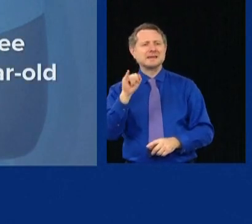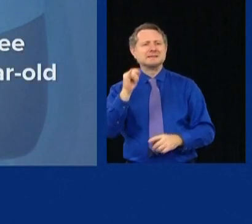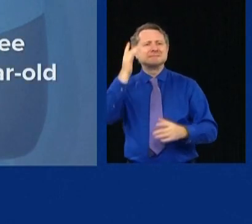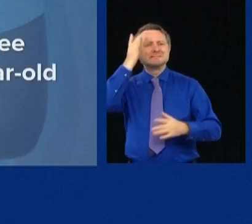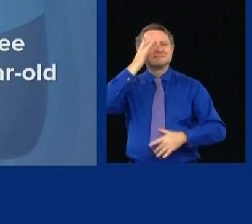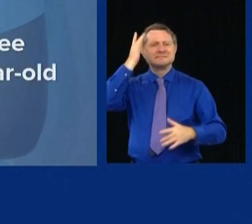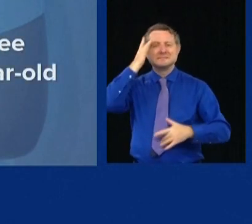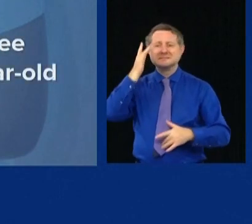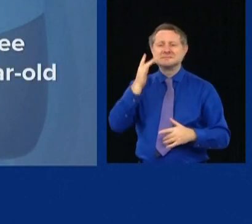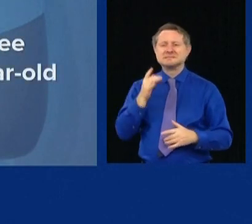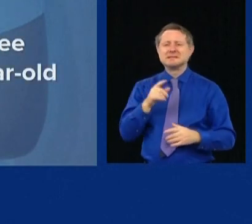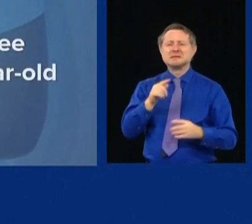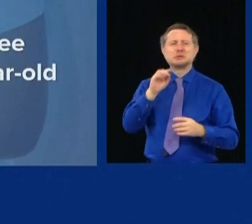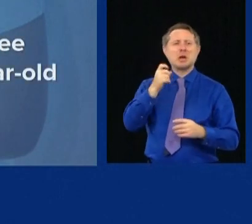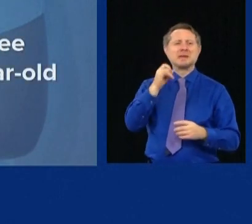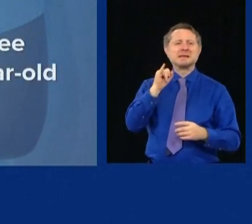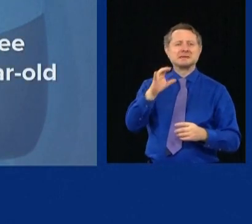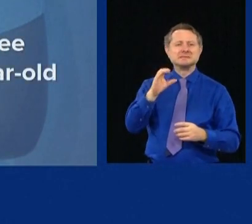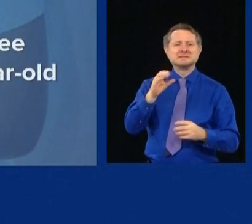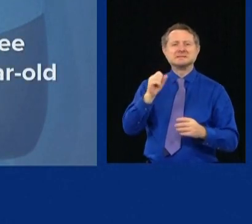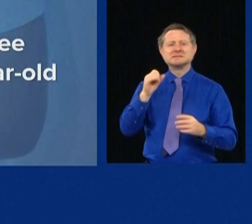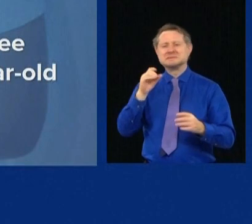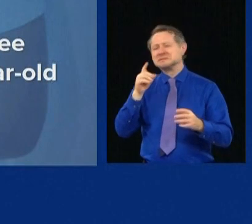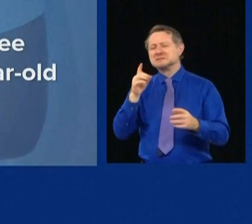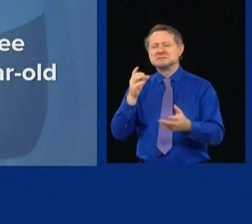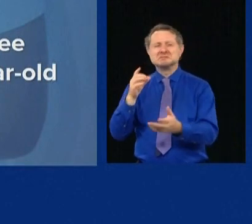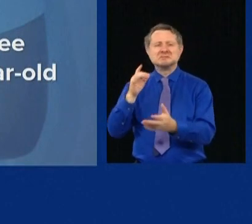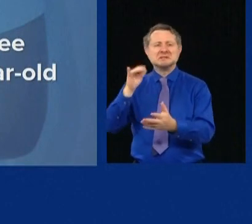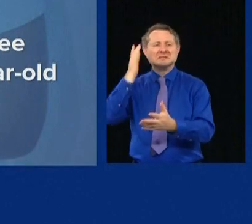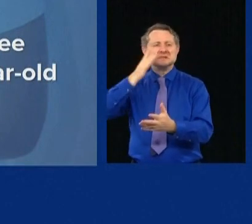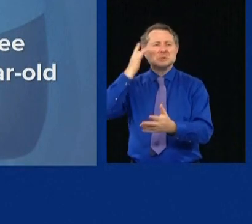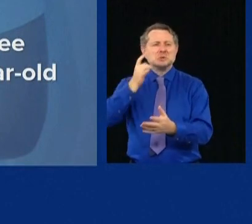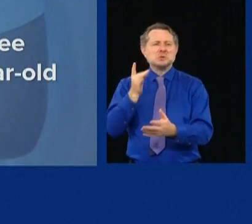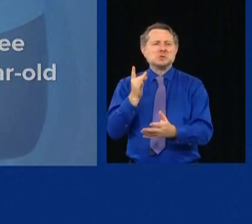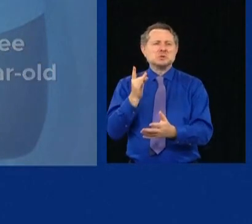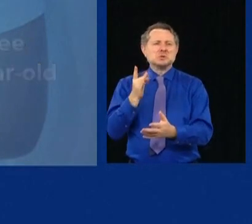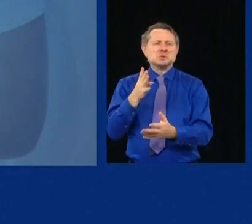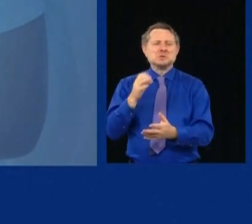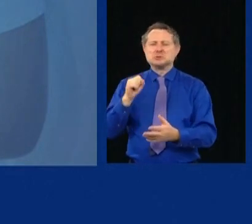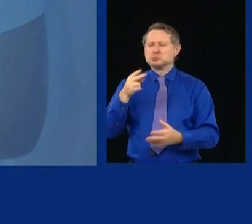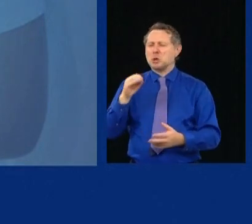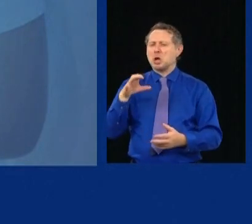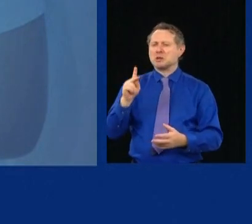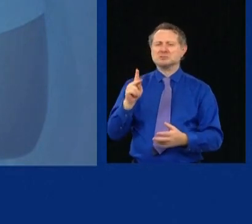IT'S SIMILAR TO WHAT THEY CALL KAWASAKI DISEASE OR TOXIC